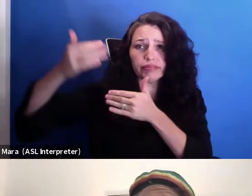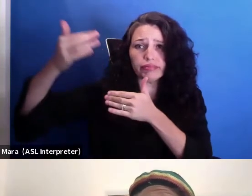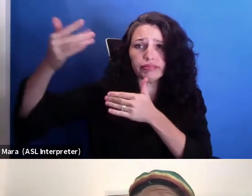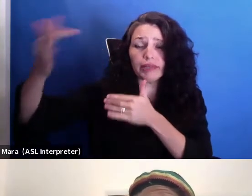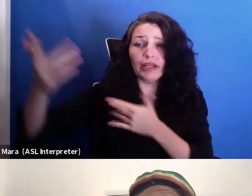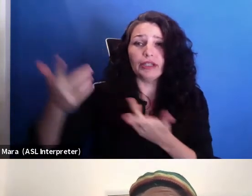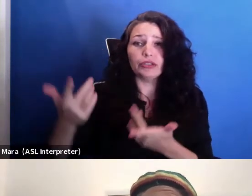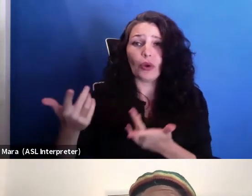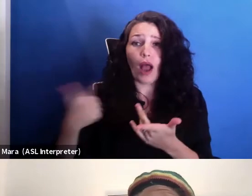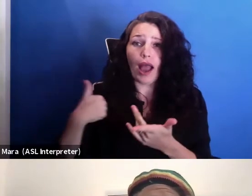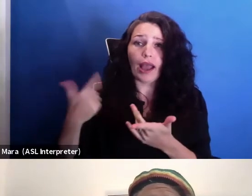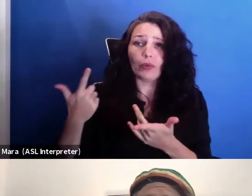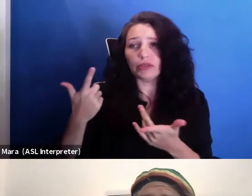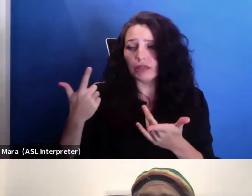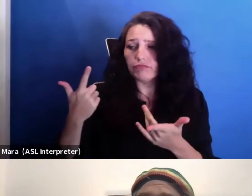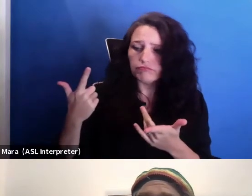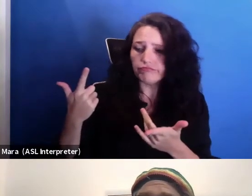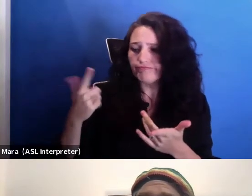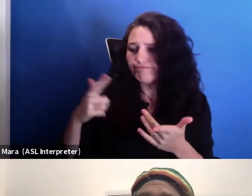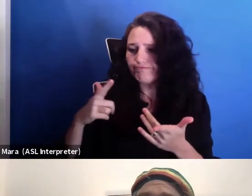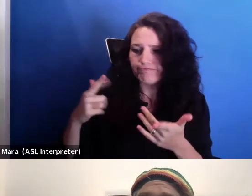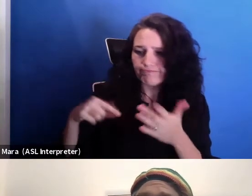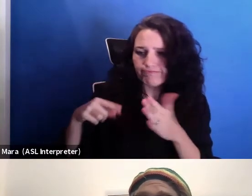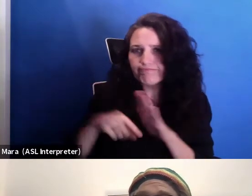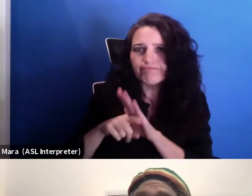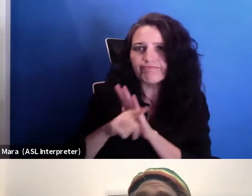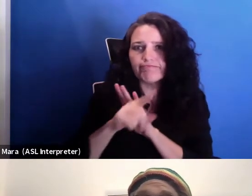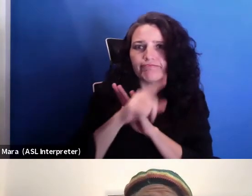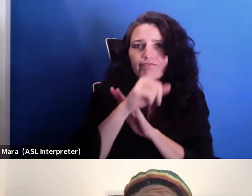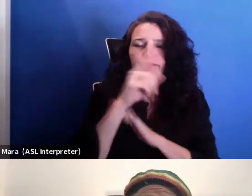to really really, really know the story really well.